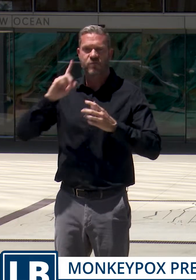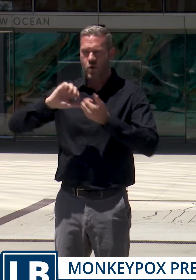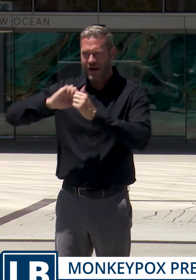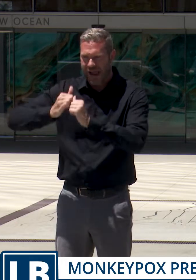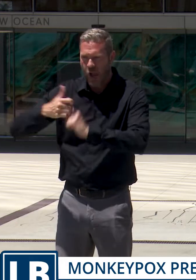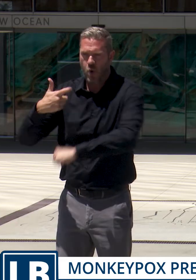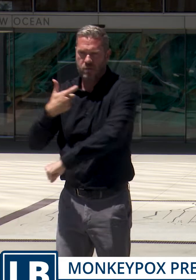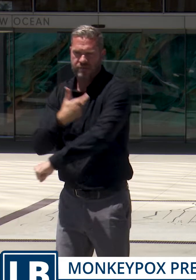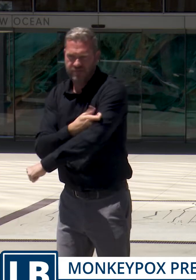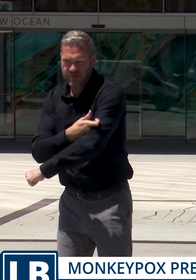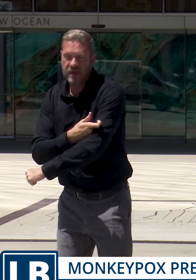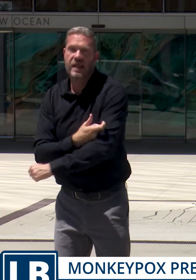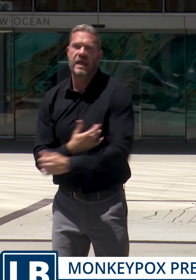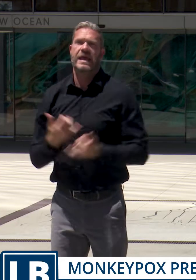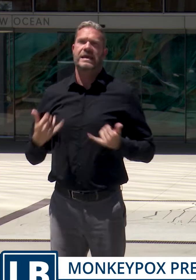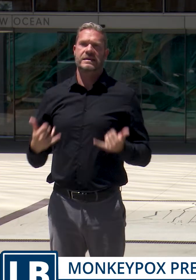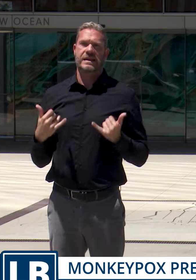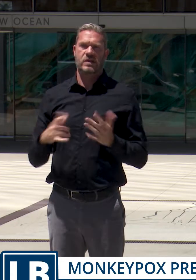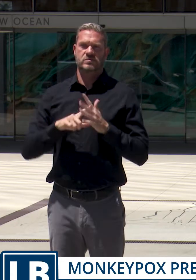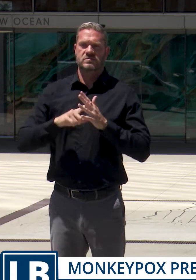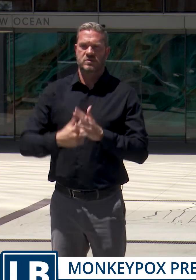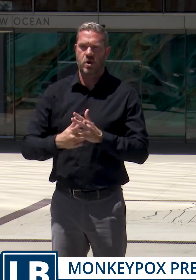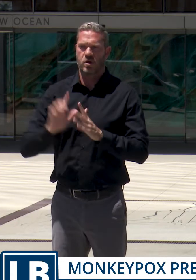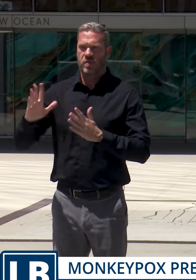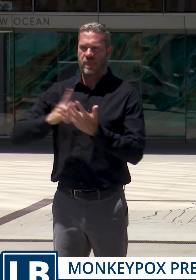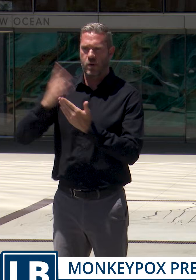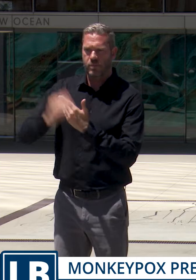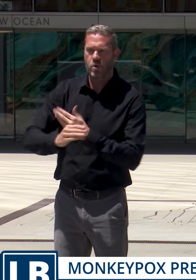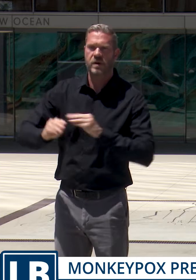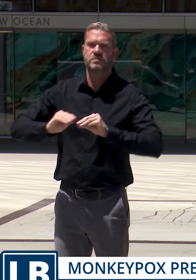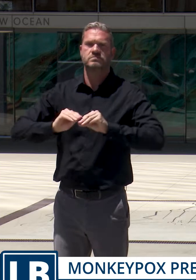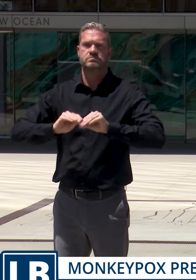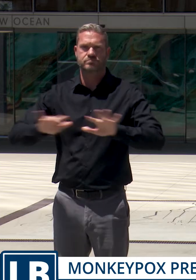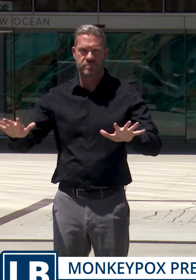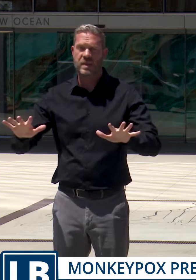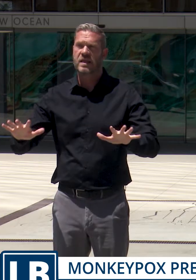giving the vaccinations through their programs and the city of long beach wants to thank them